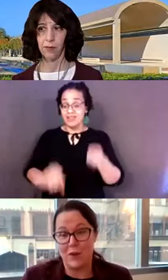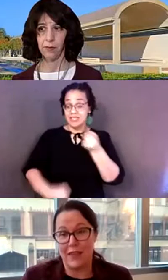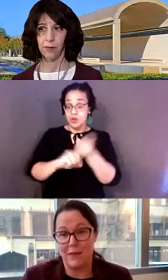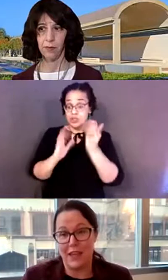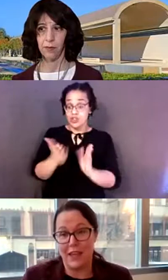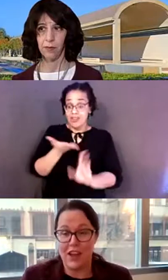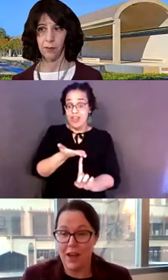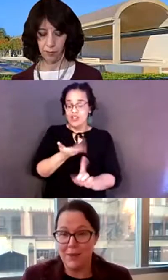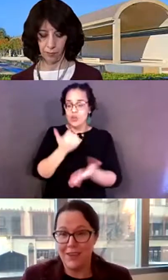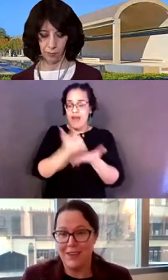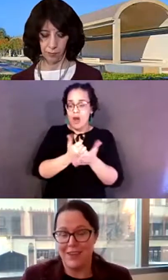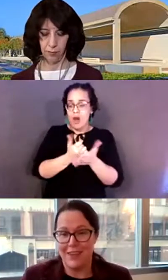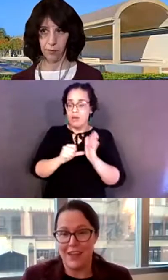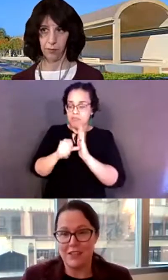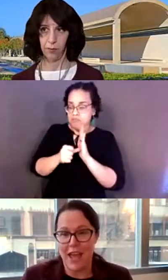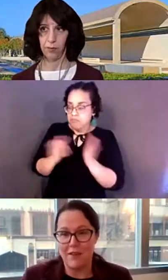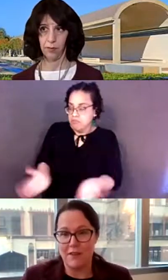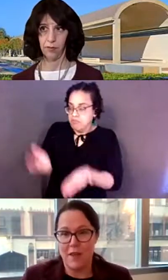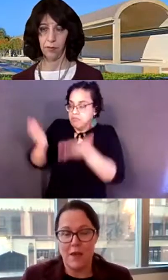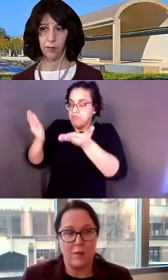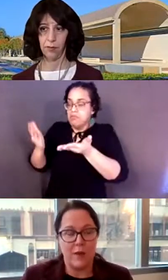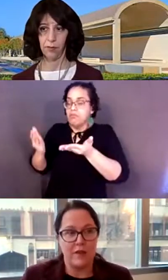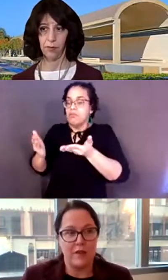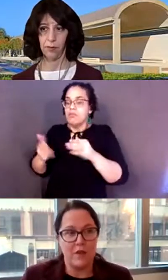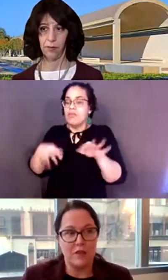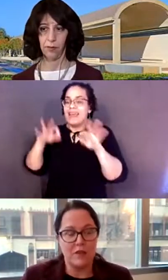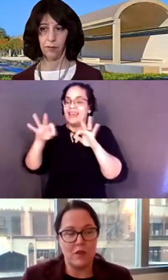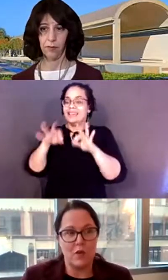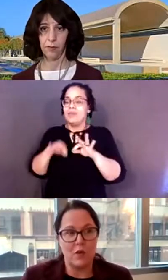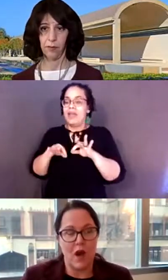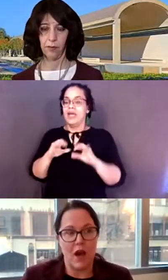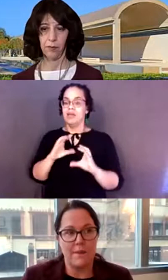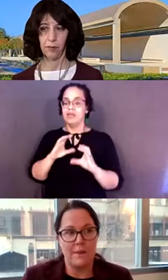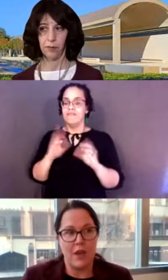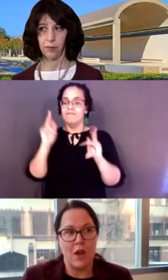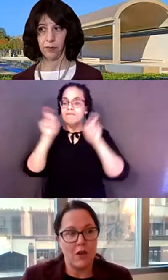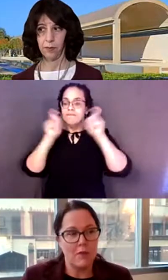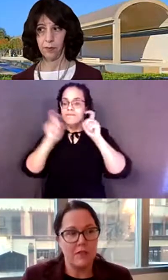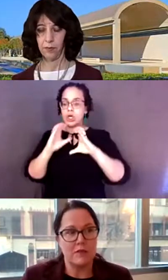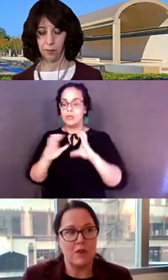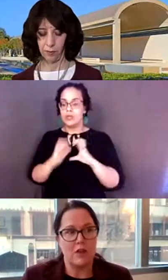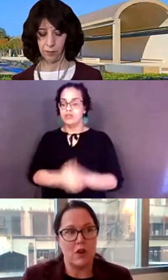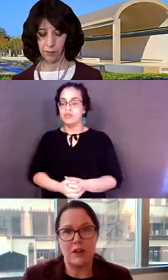communication up to the care staff but for folks who